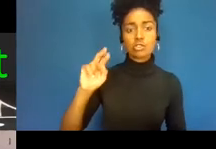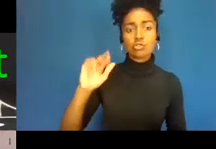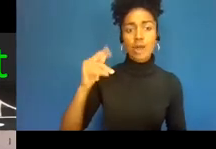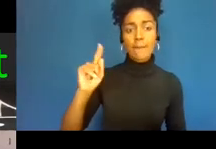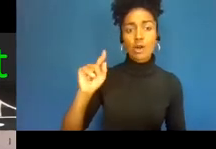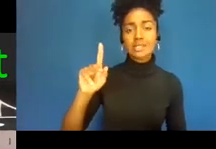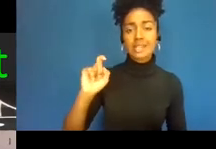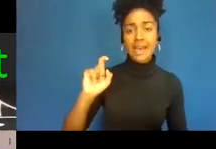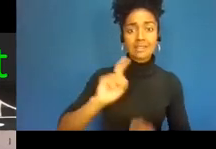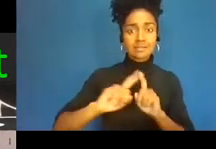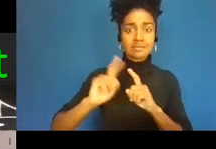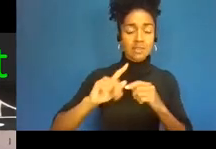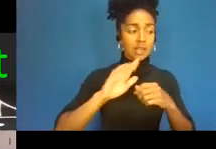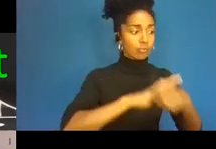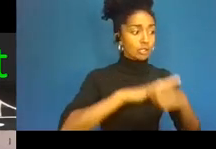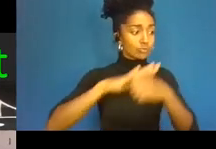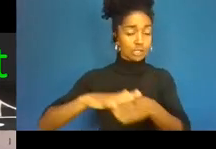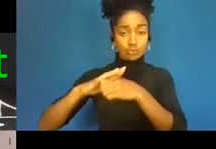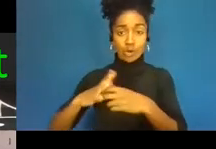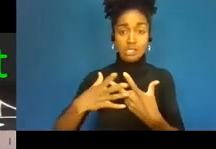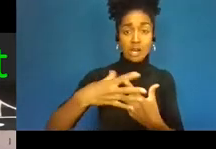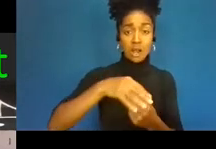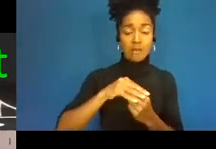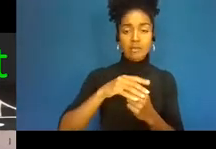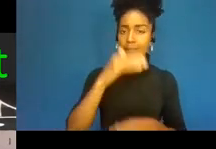and other marginalized people experience.